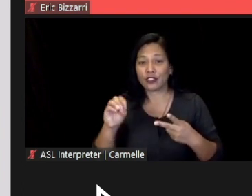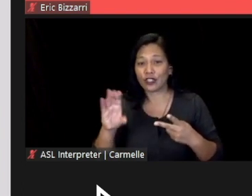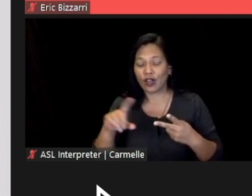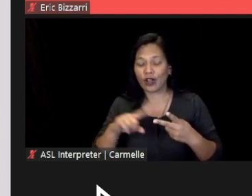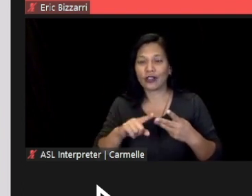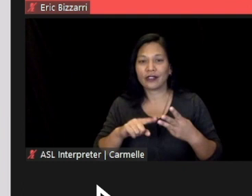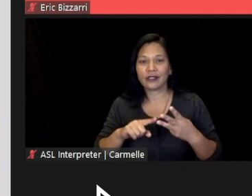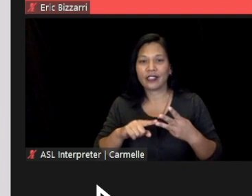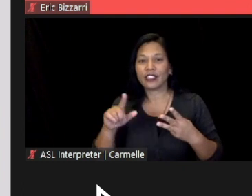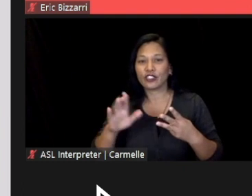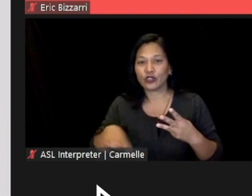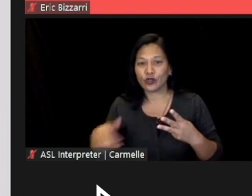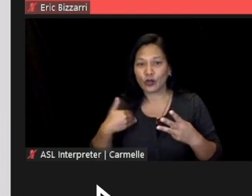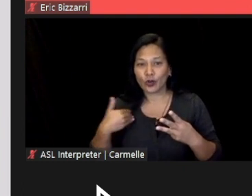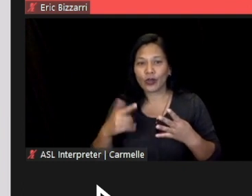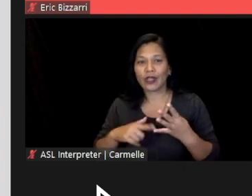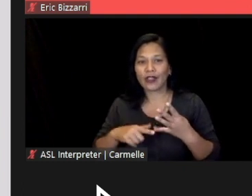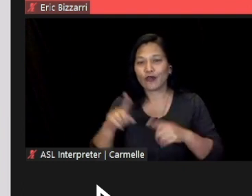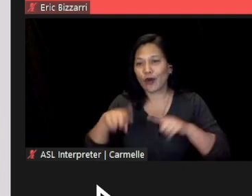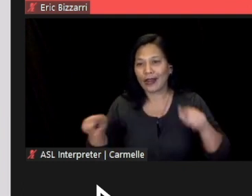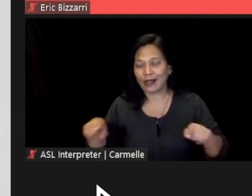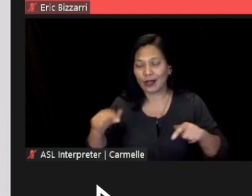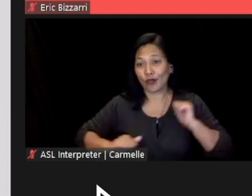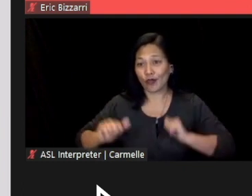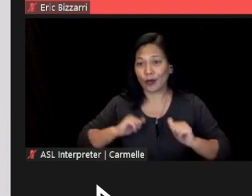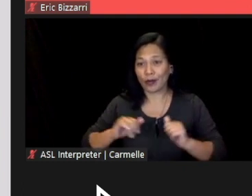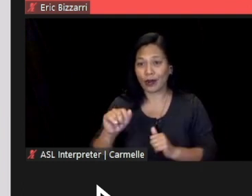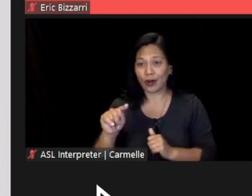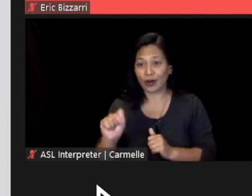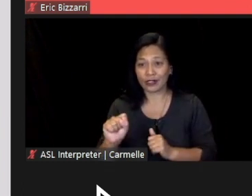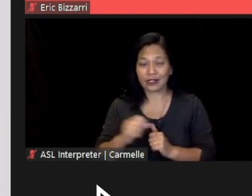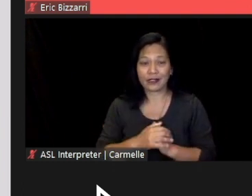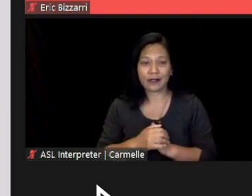The convergent stream, the reason why it's convergent is projects must be multi platform.